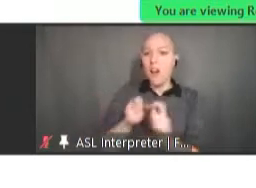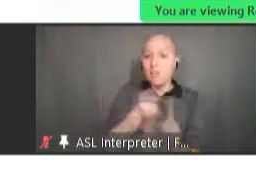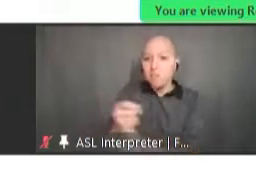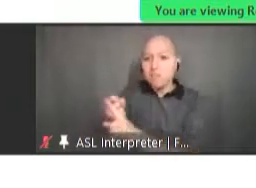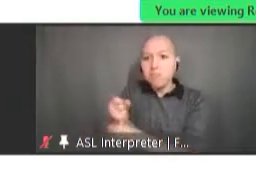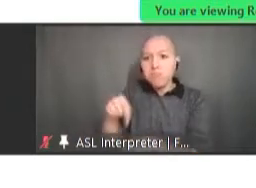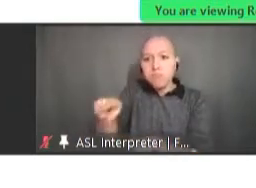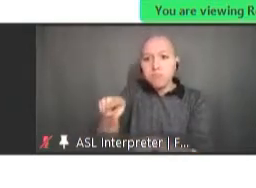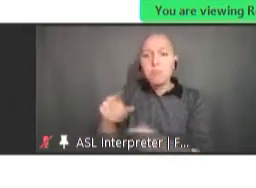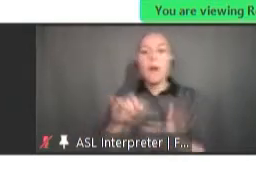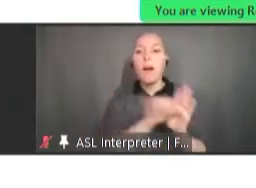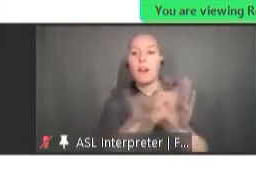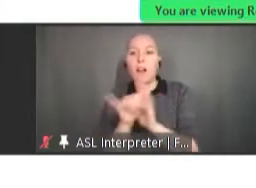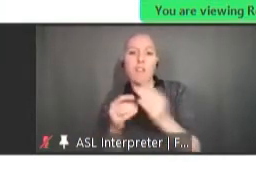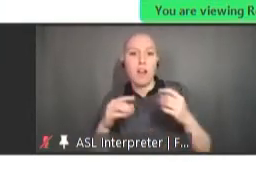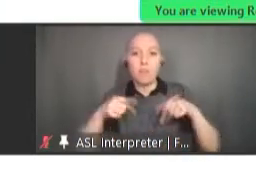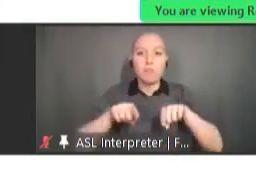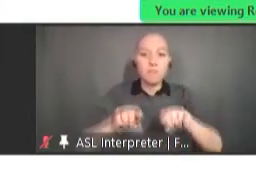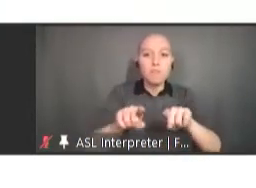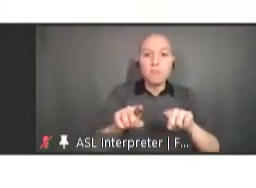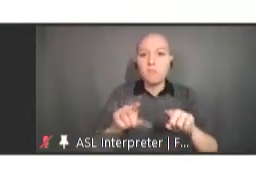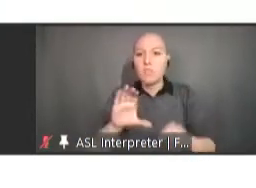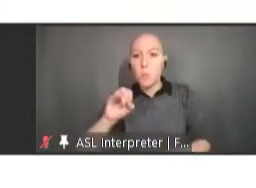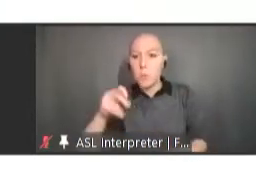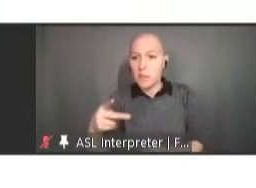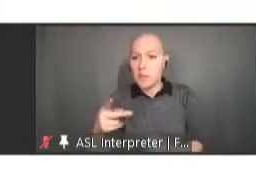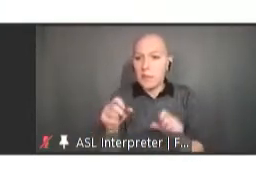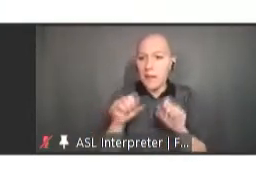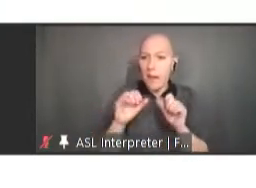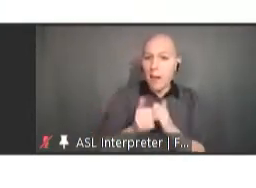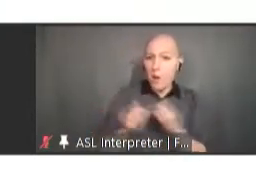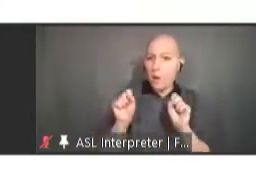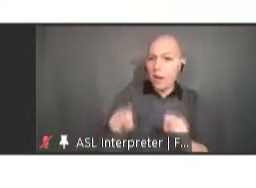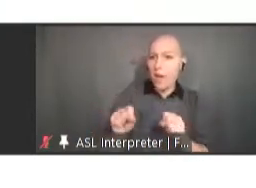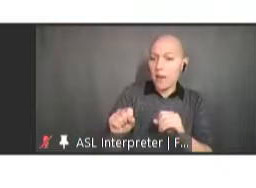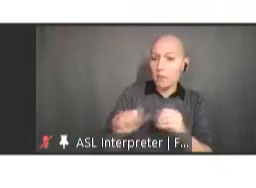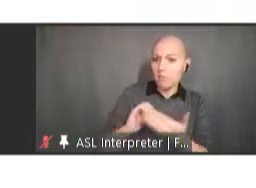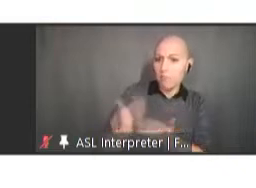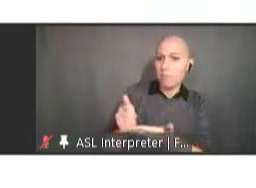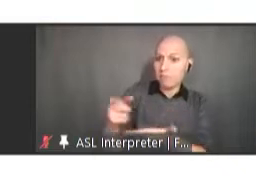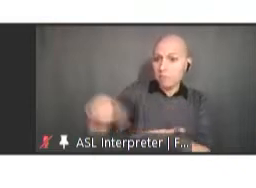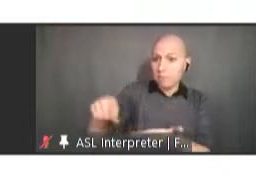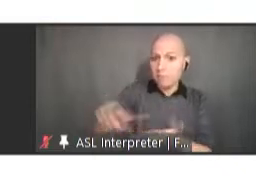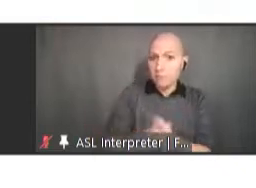Next slide. The current immune milieu for SARS-CoV-2 is becoming incredibly complex.